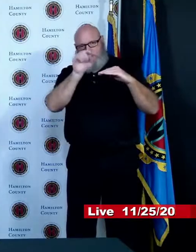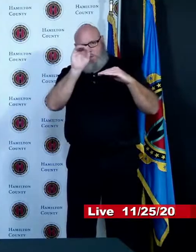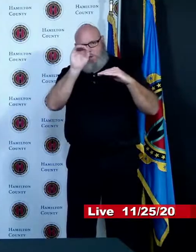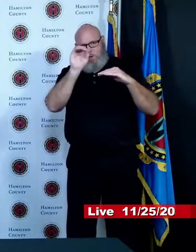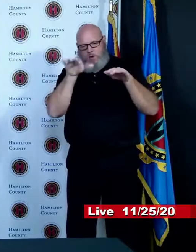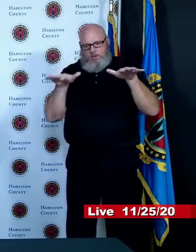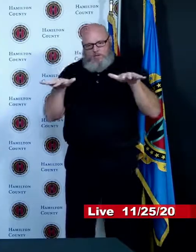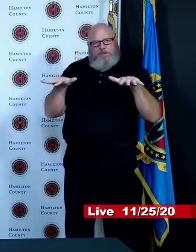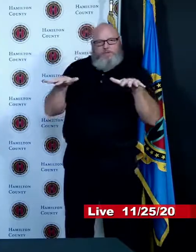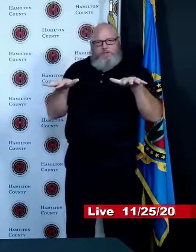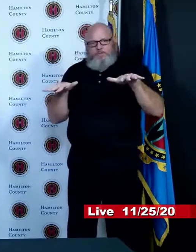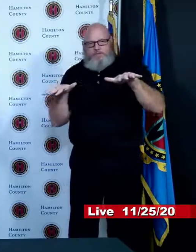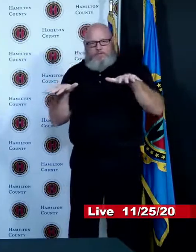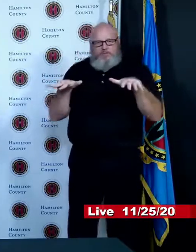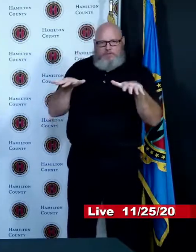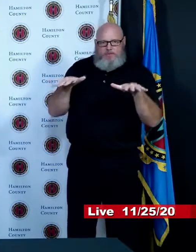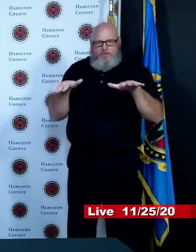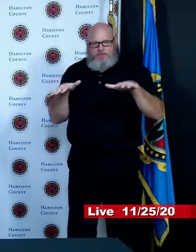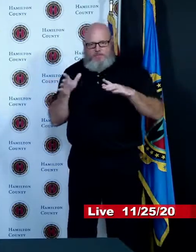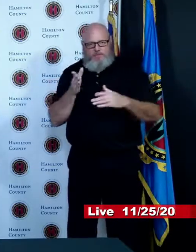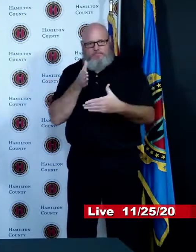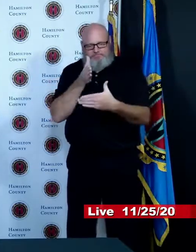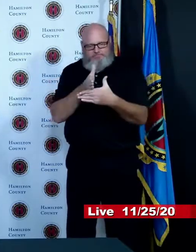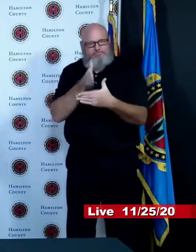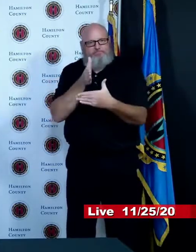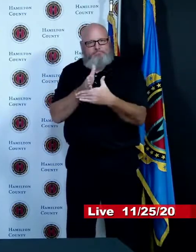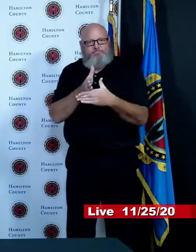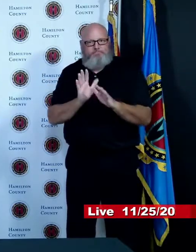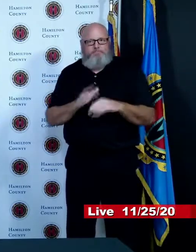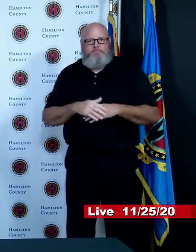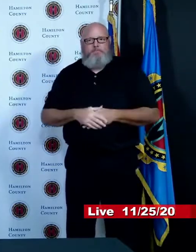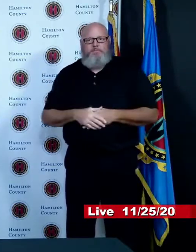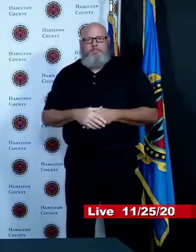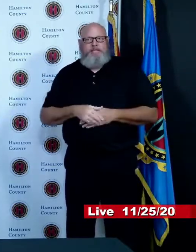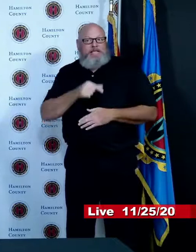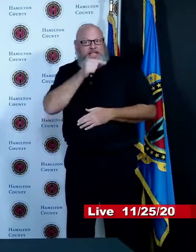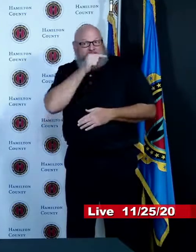what happens tomorrow and Thanksgiving will play a role in what happens with cases so